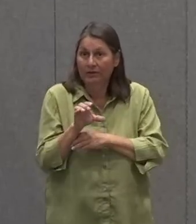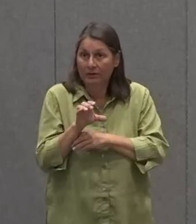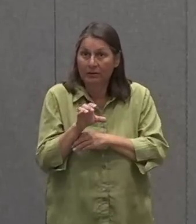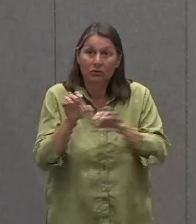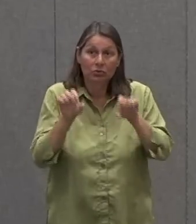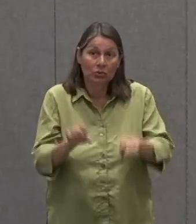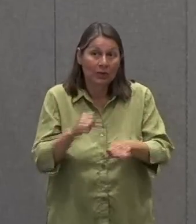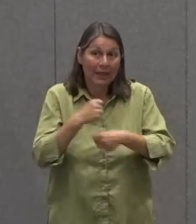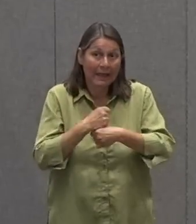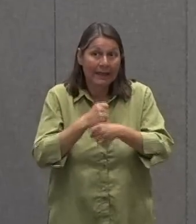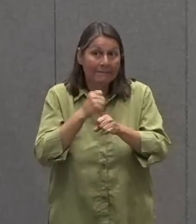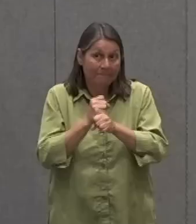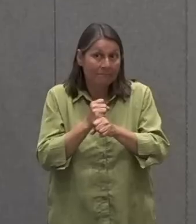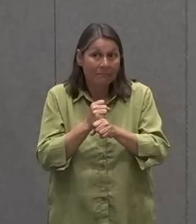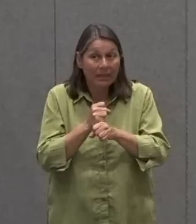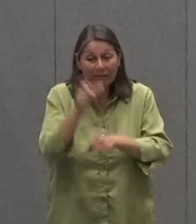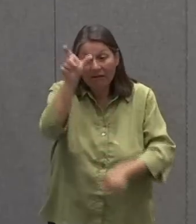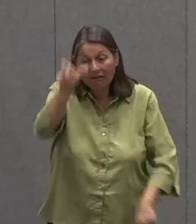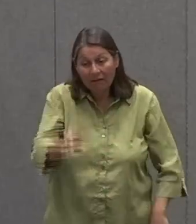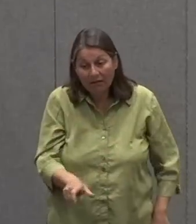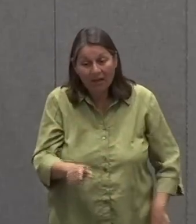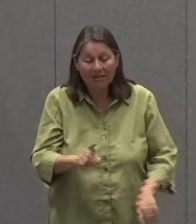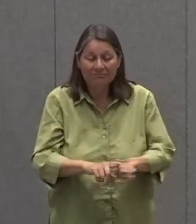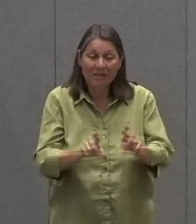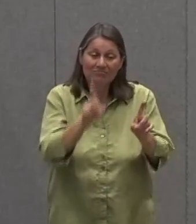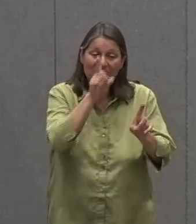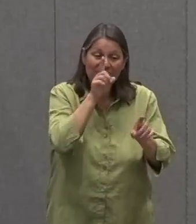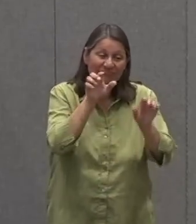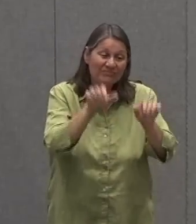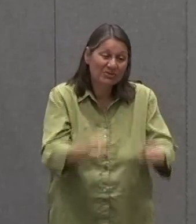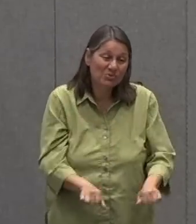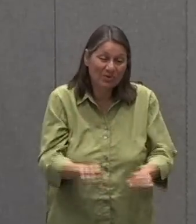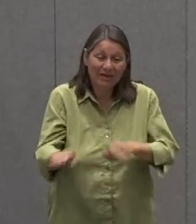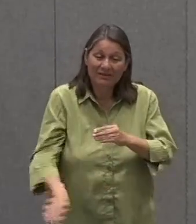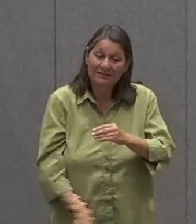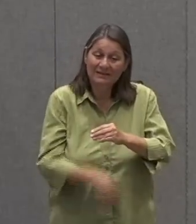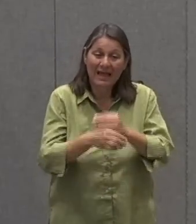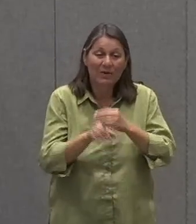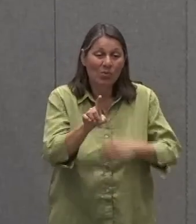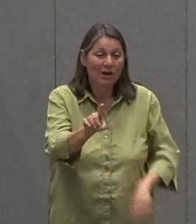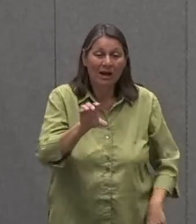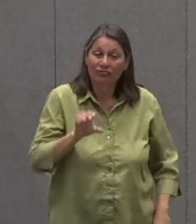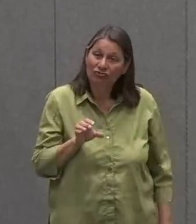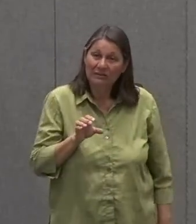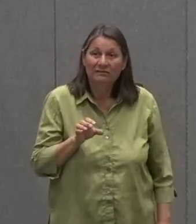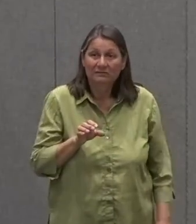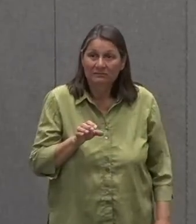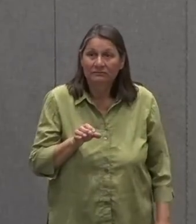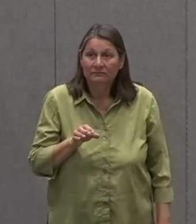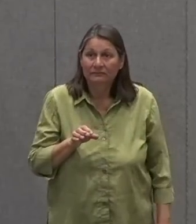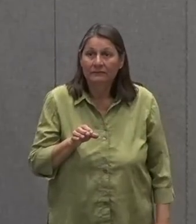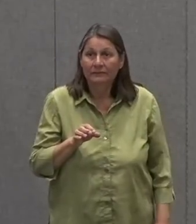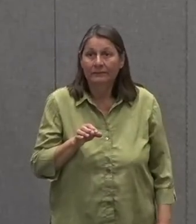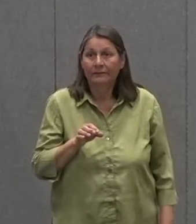but really I just need to add the 100 more in this column to make it work. Let me do that, 100 more.